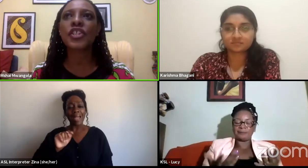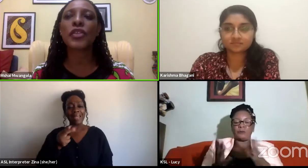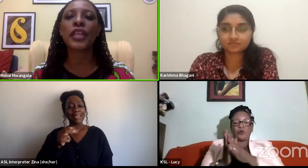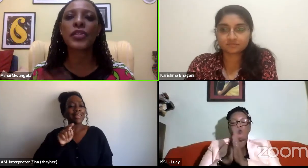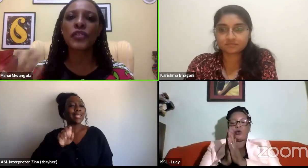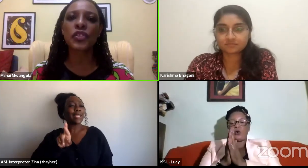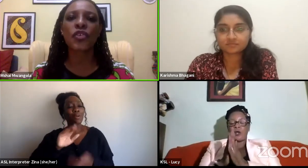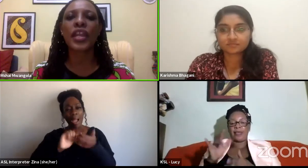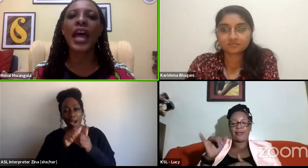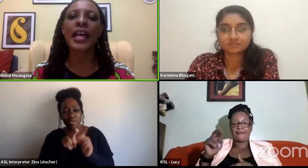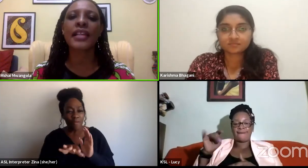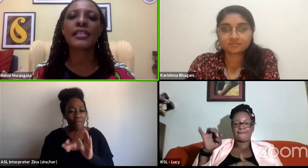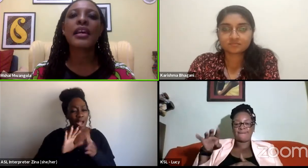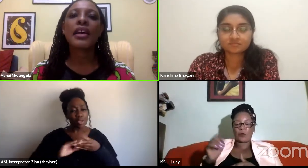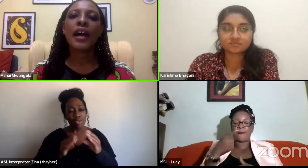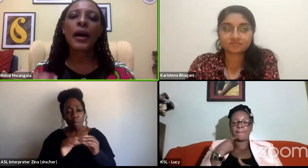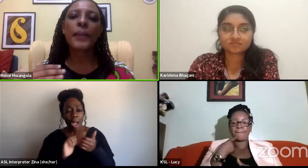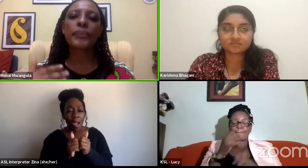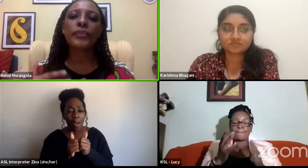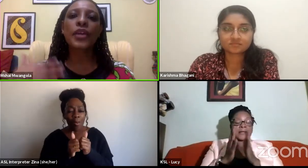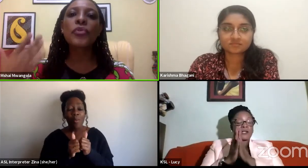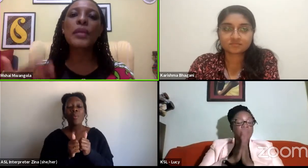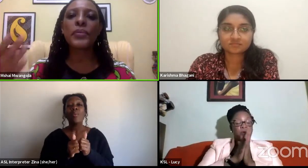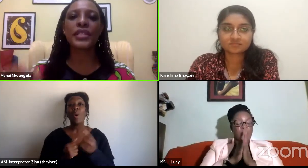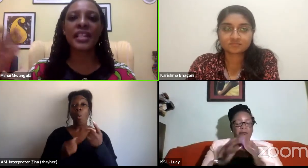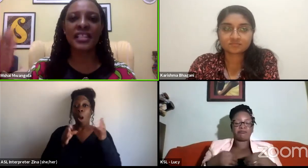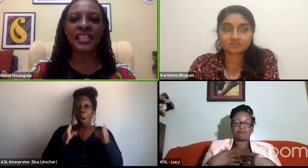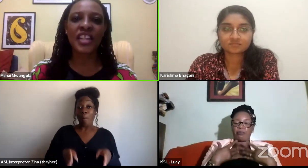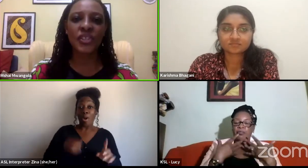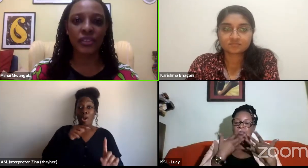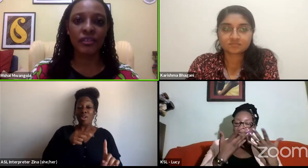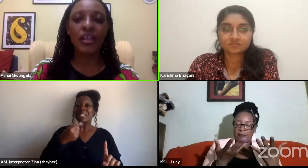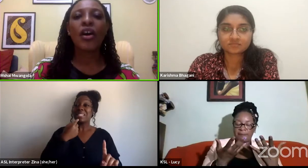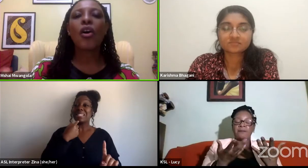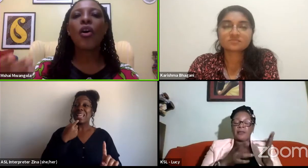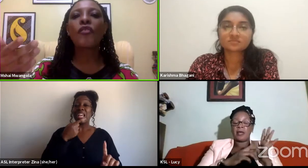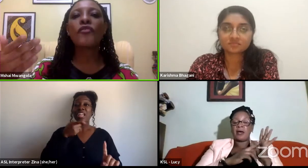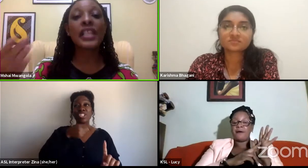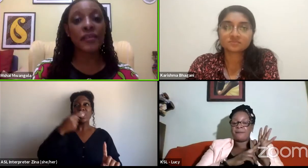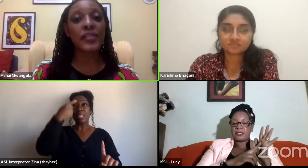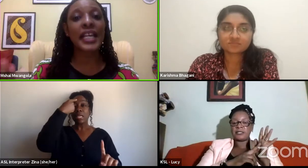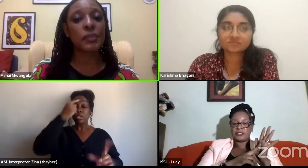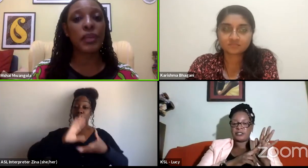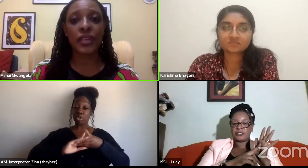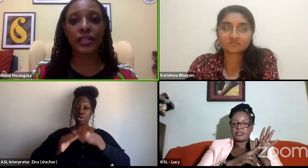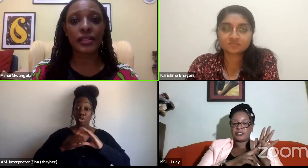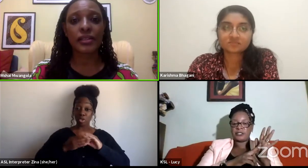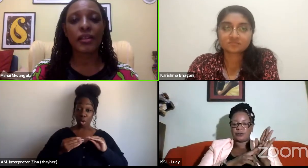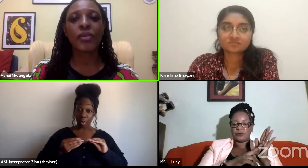she thinks of story as the representation of lived experience.